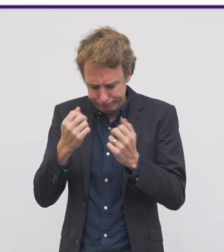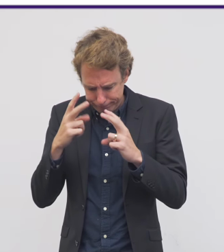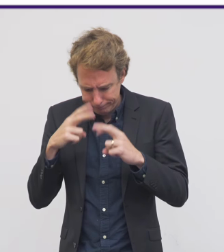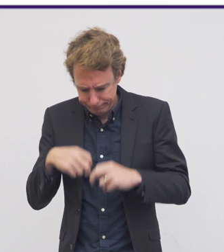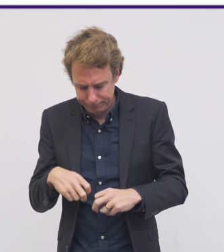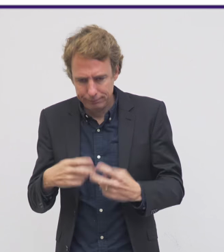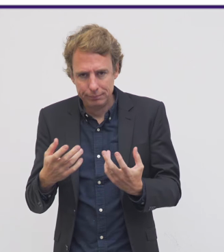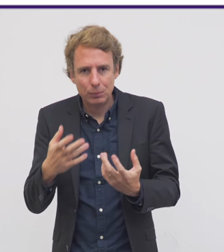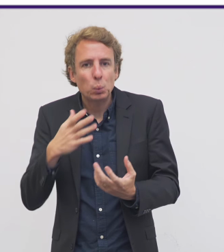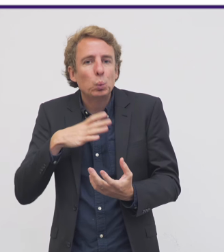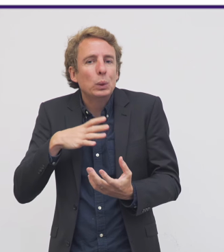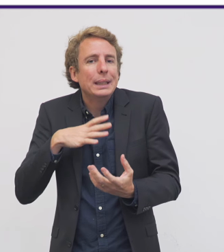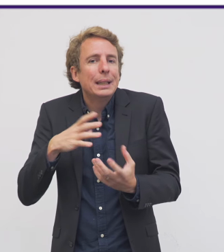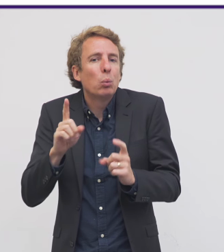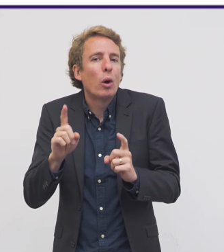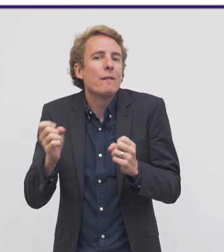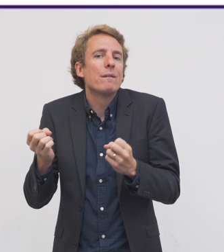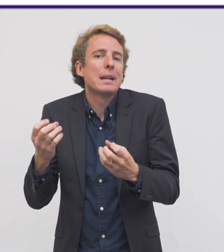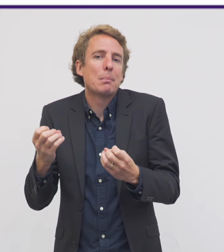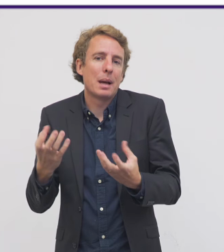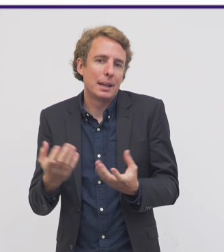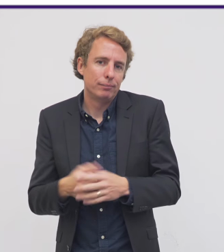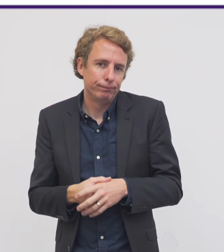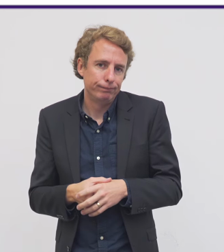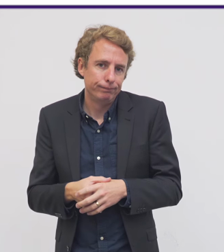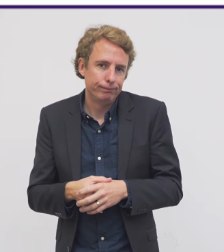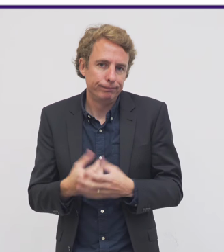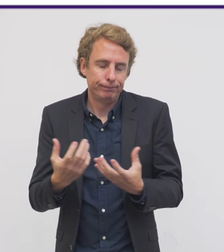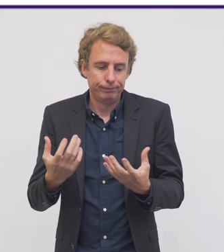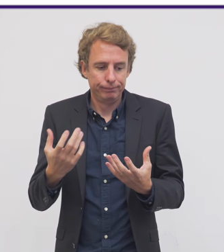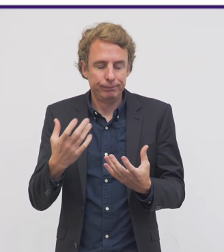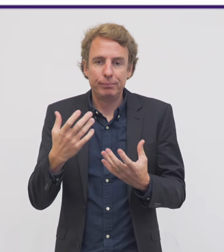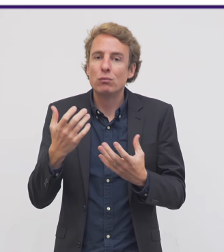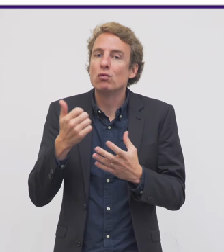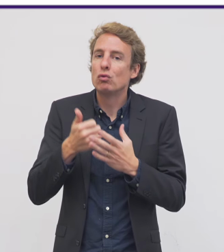Like the Karate Kid, feedback repeated often.